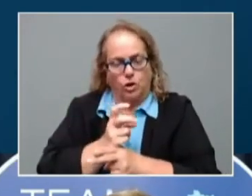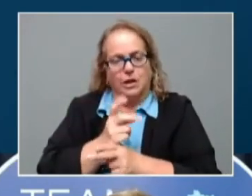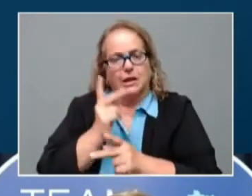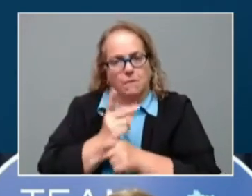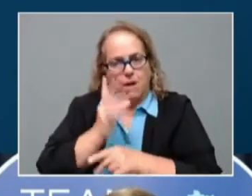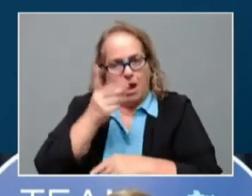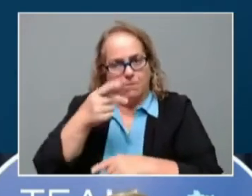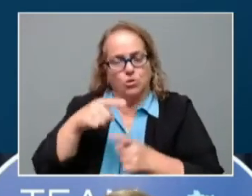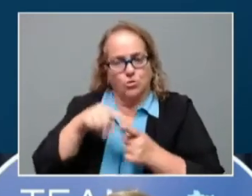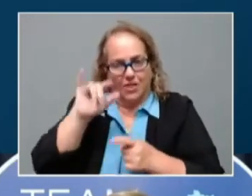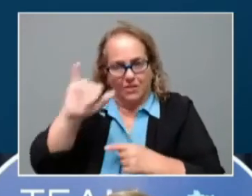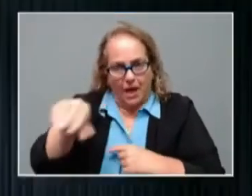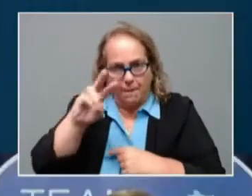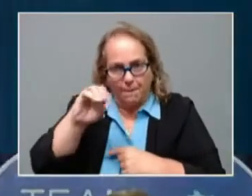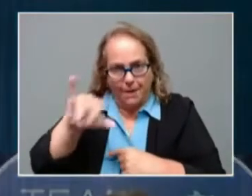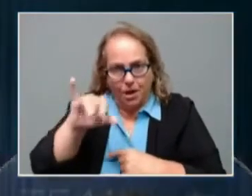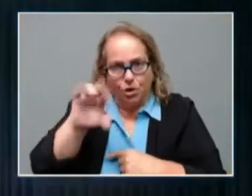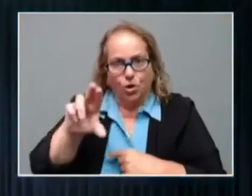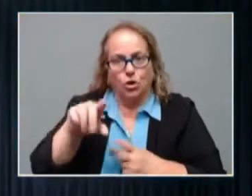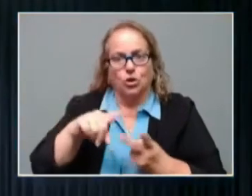alexander, you know, keep it, keep it up.